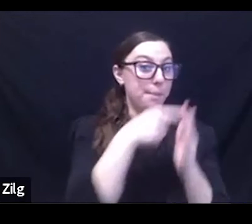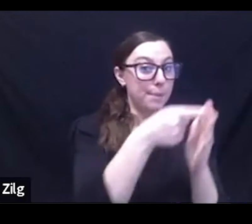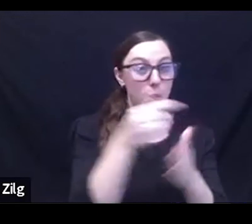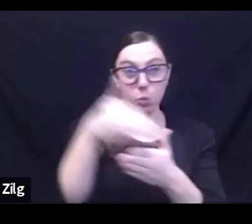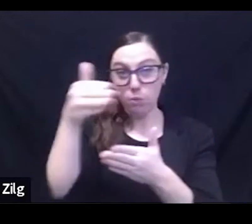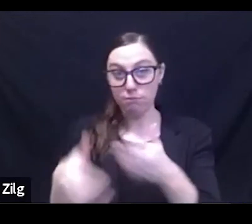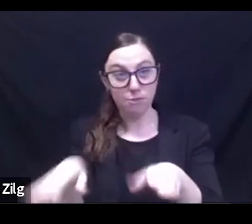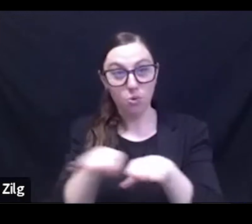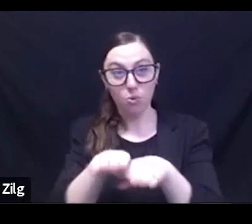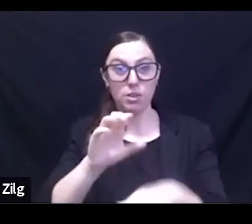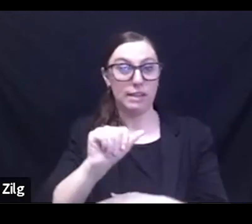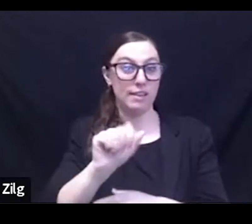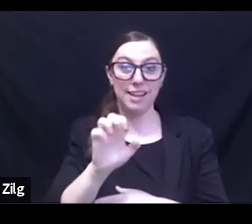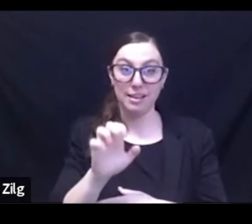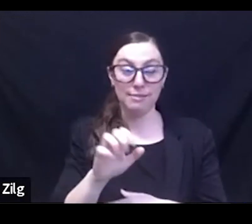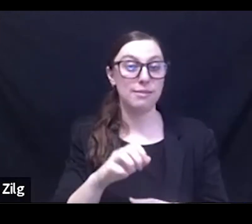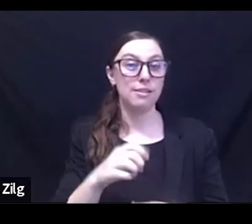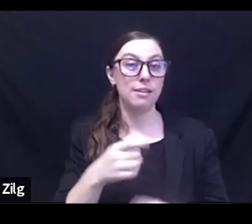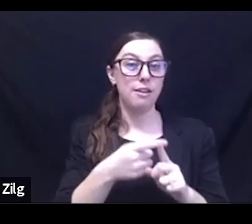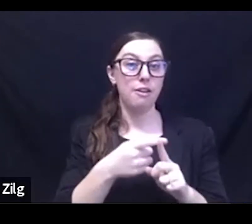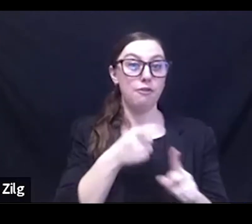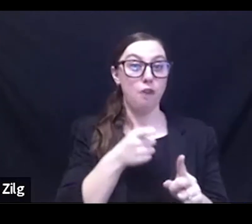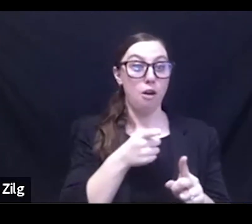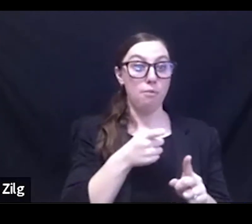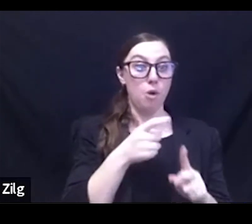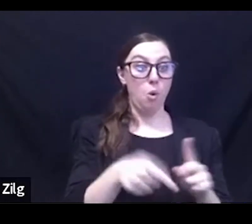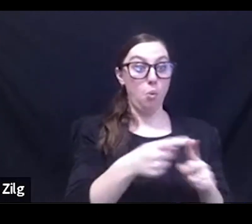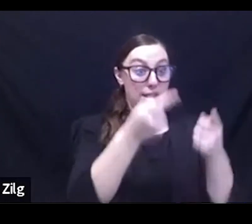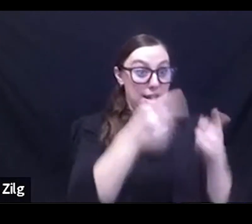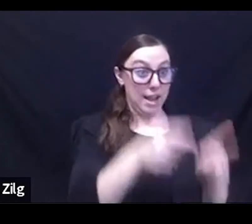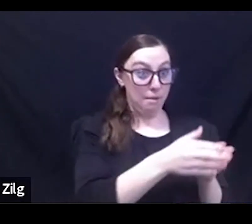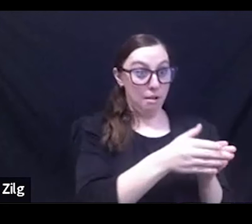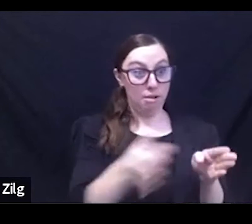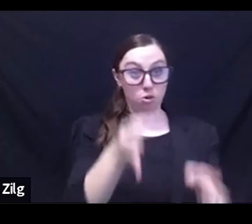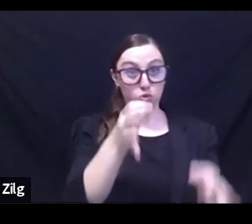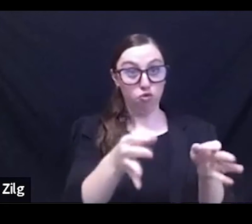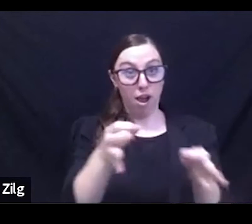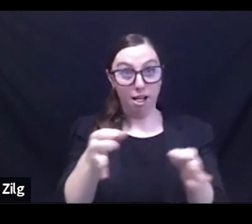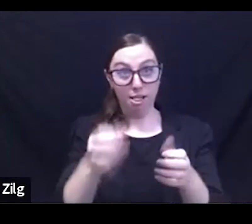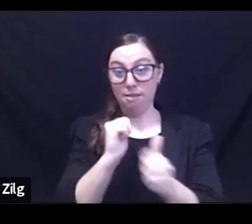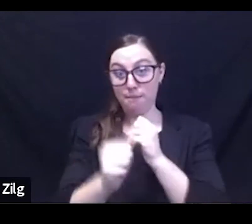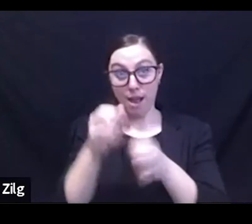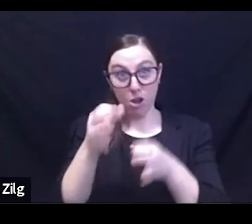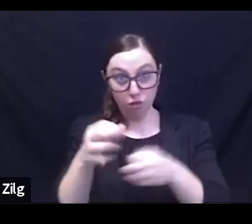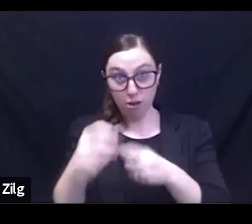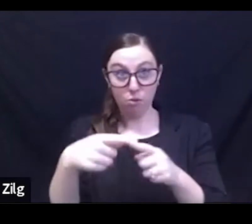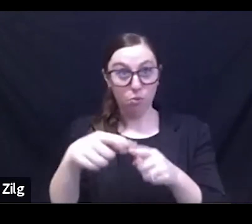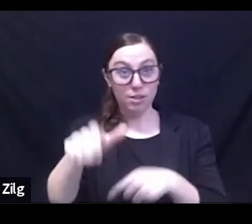closing of a case, from the incident taking place through to trial all the way past trial as needed.